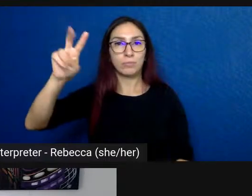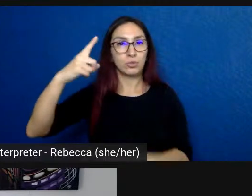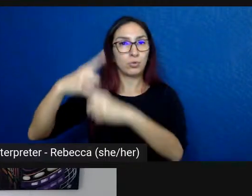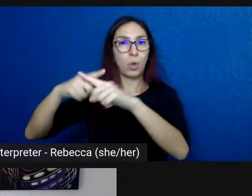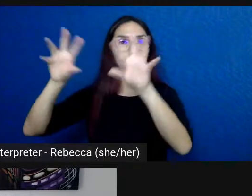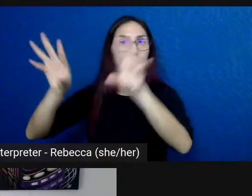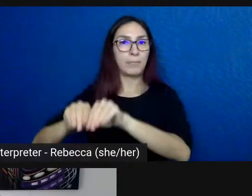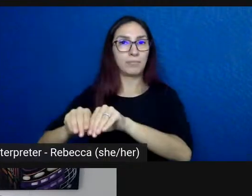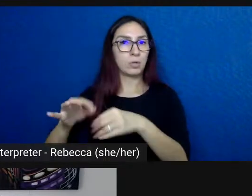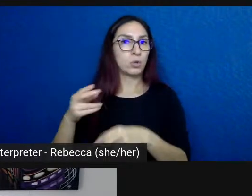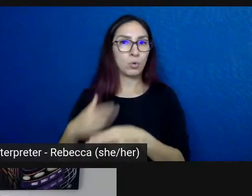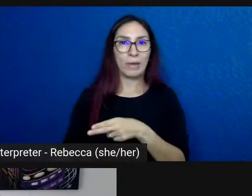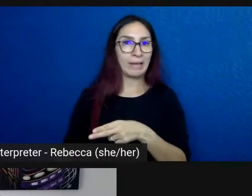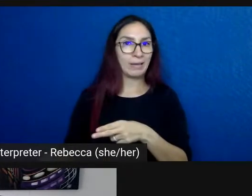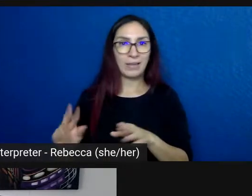especially if the form is really long